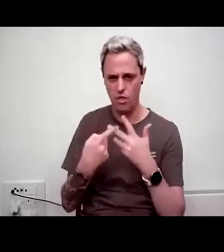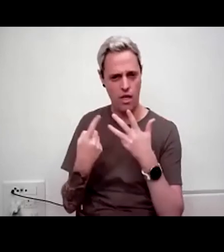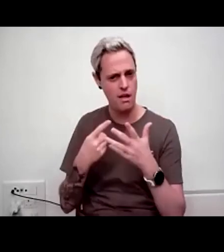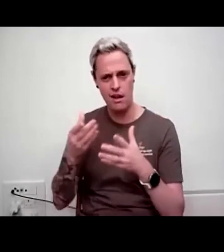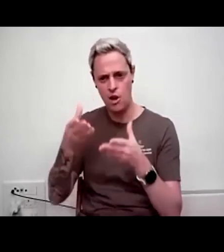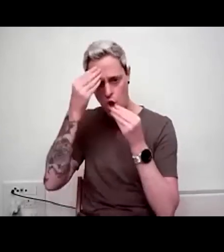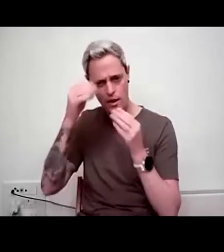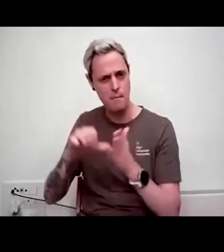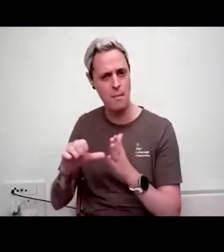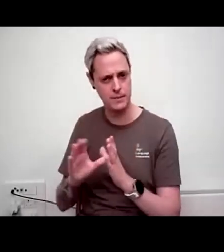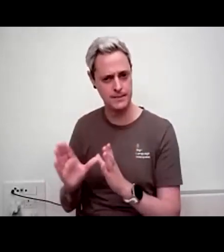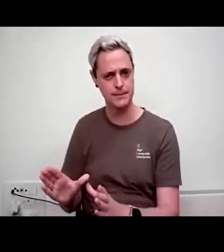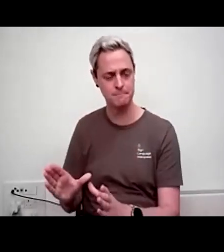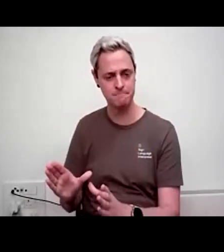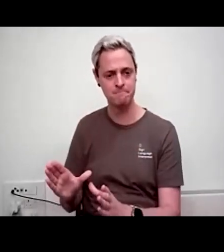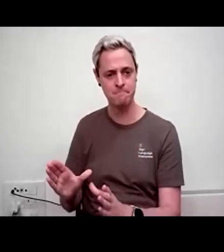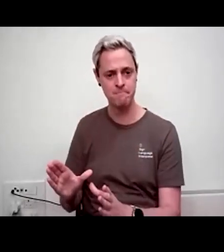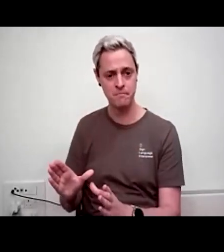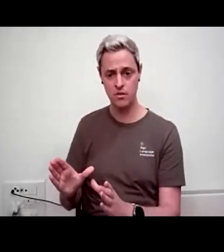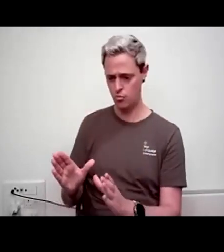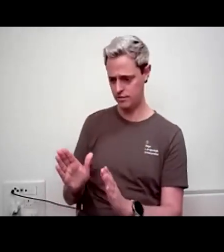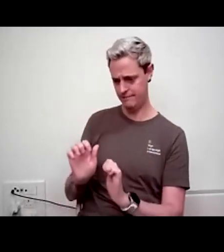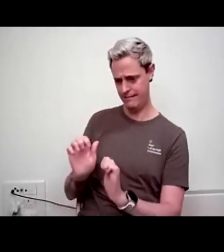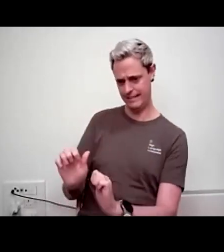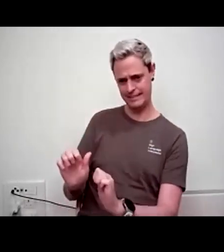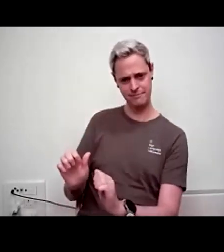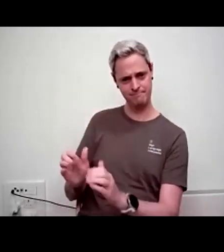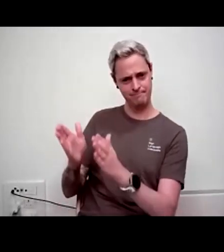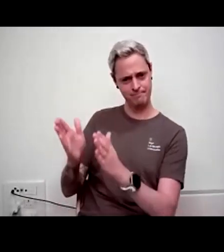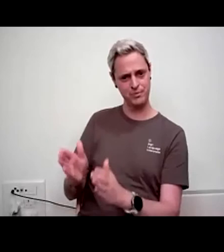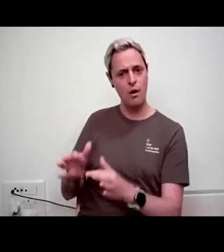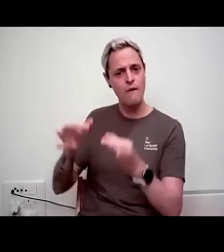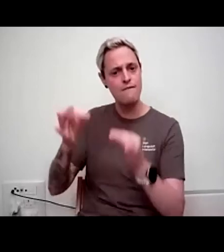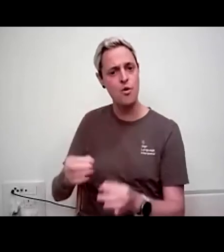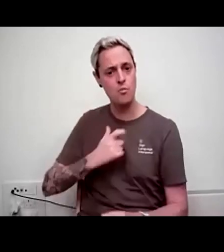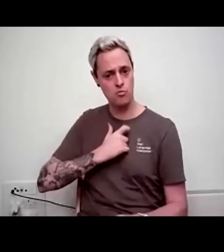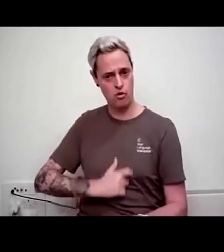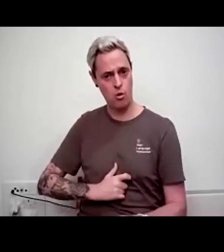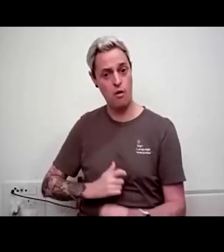I immediately thought of his formal role on the welcoming team.